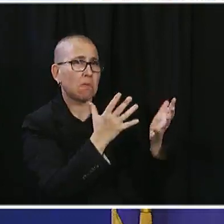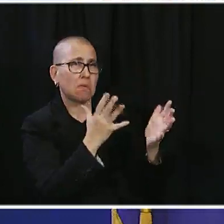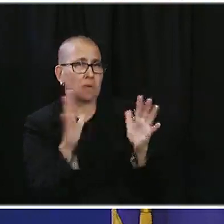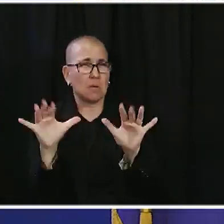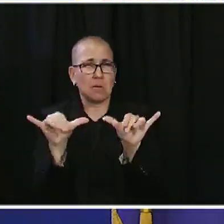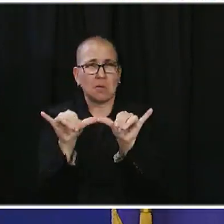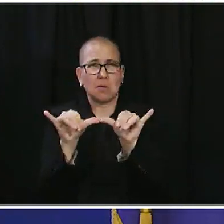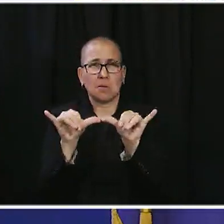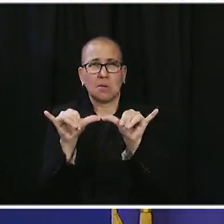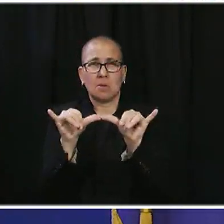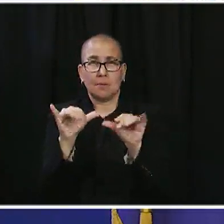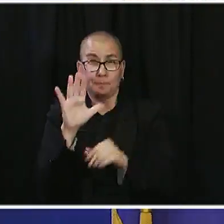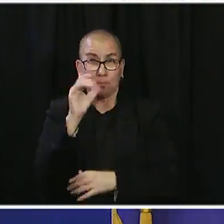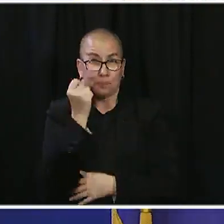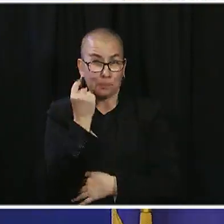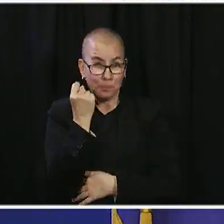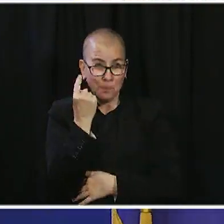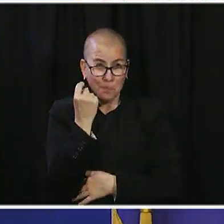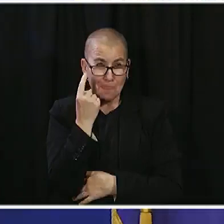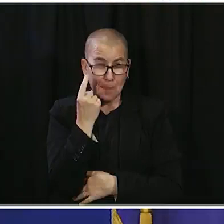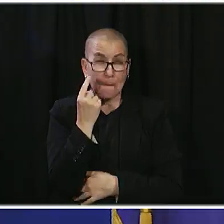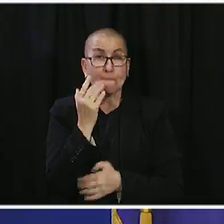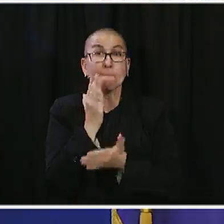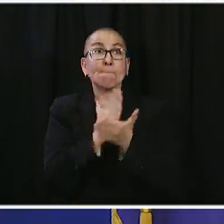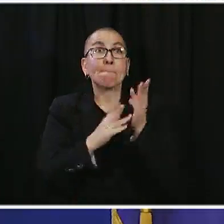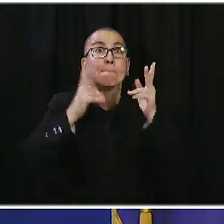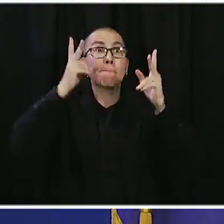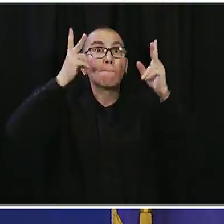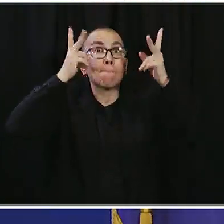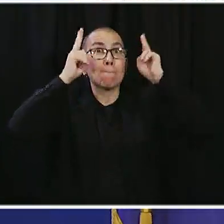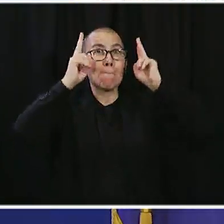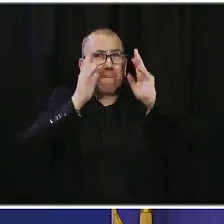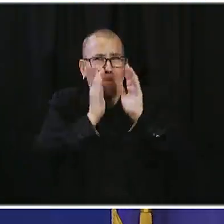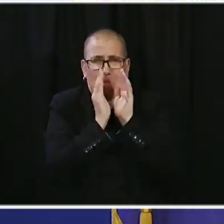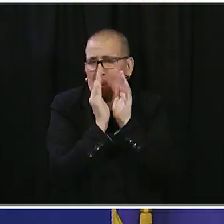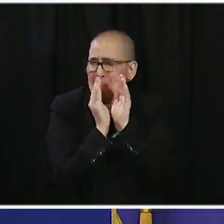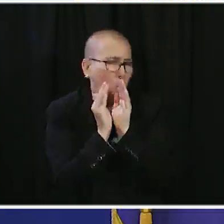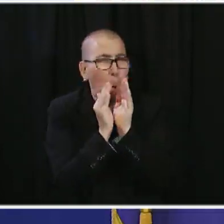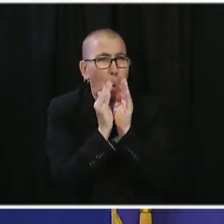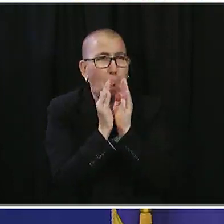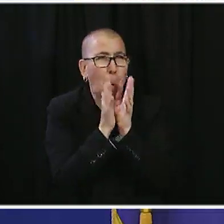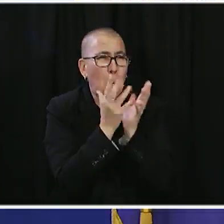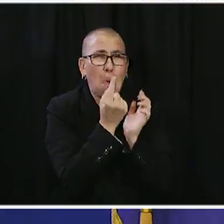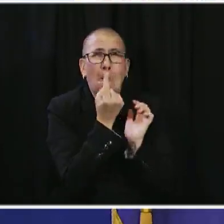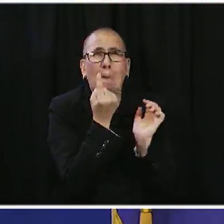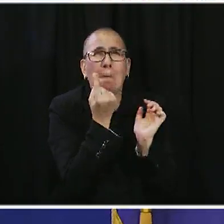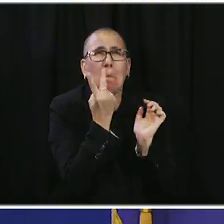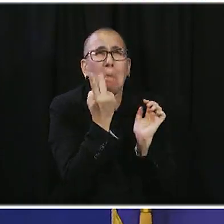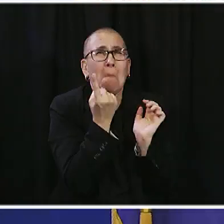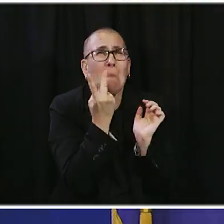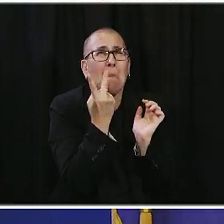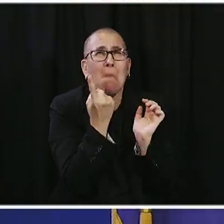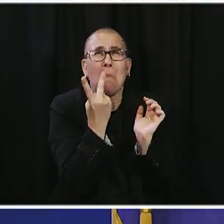THE SPACE AT THE SAME TIME AND MANY OF OF THESE WE KNOW ARE VERY SMALL SHOPS. COULD BE A SOLE PROPRIETOR WITH